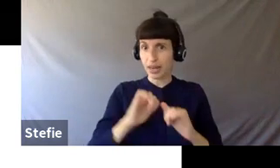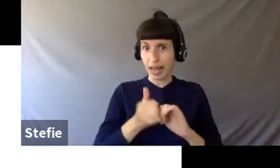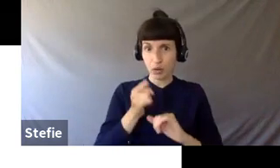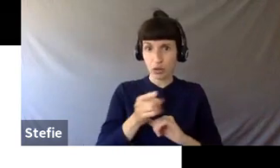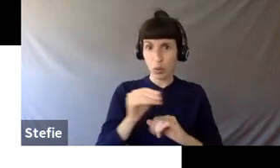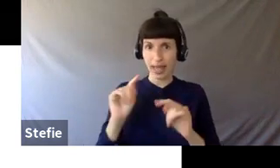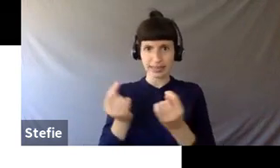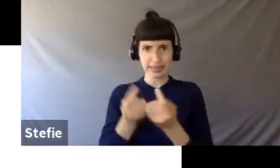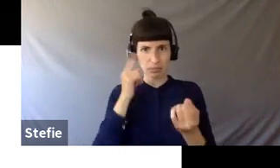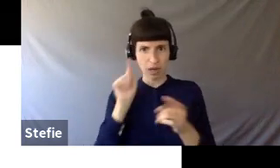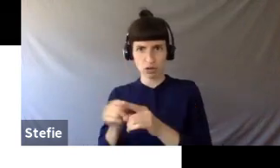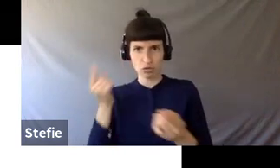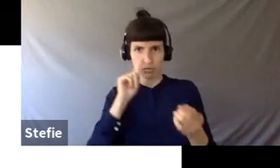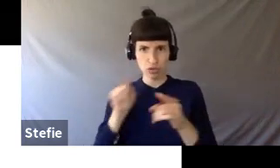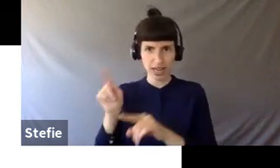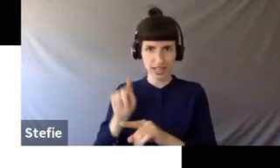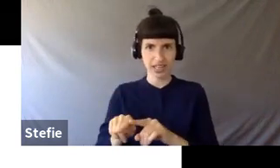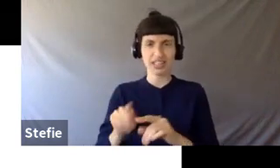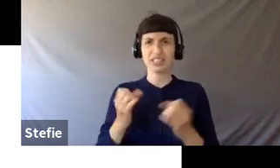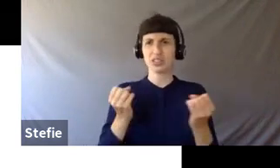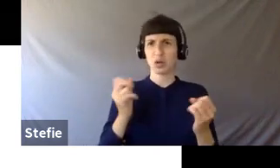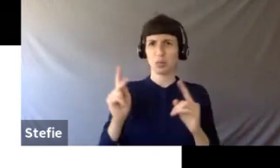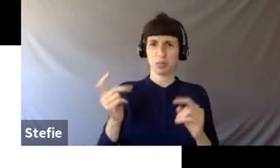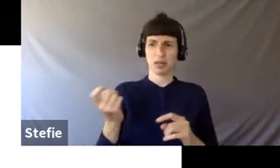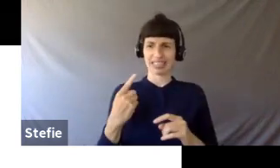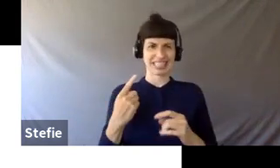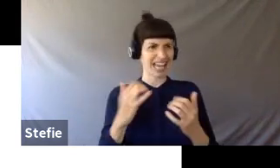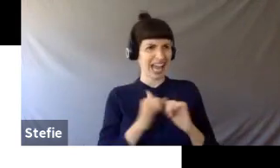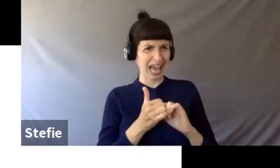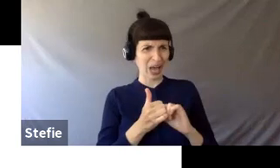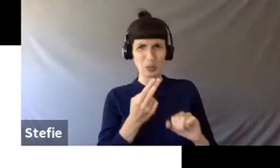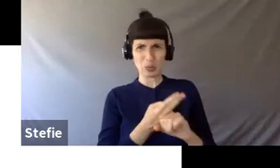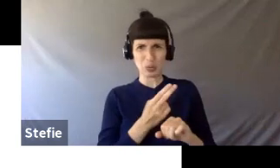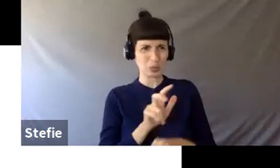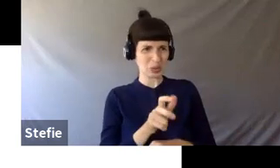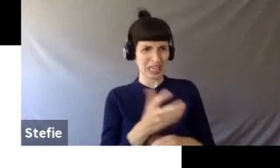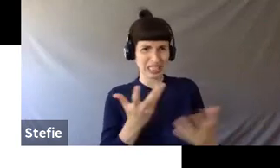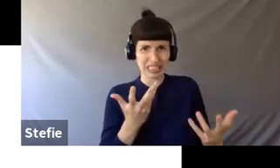I see a lot of questions about channel set up and what do I'd. You